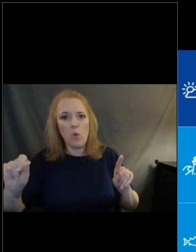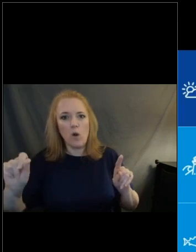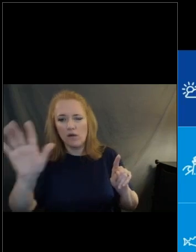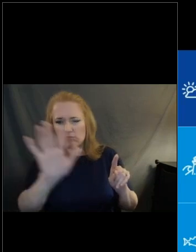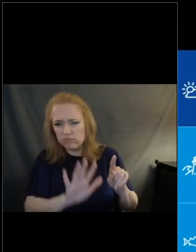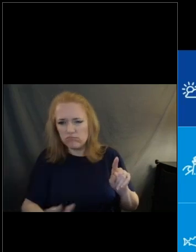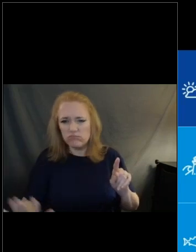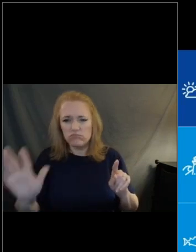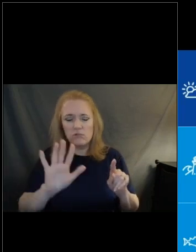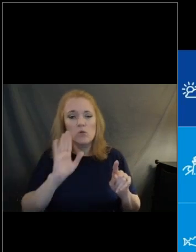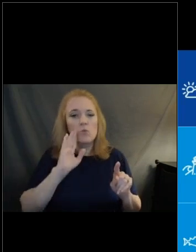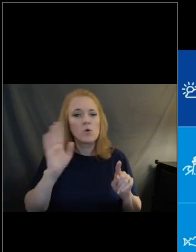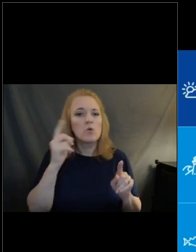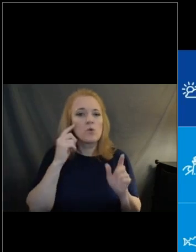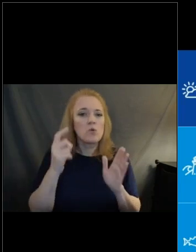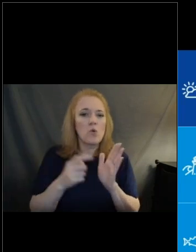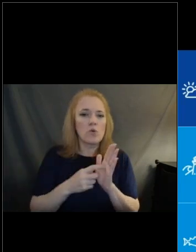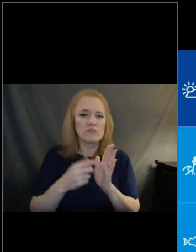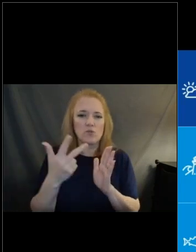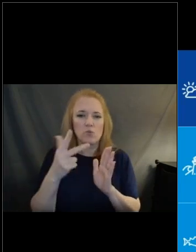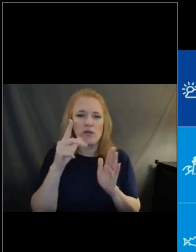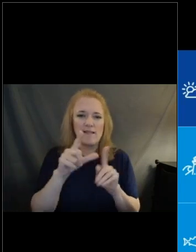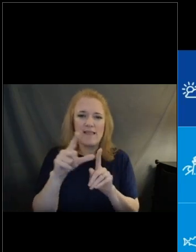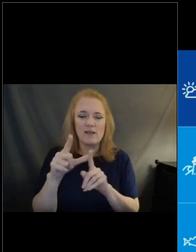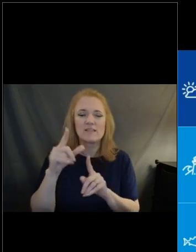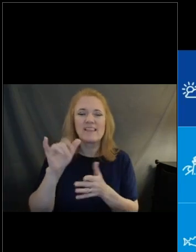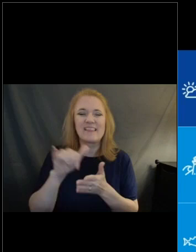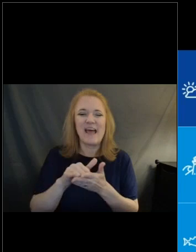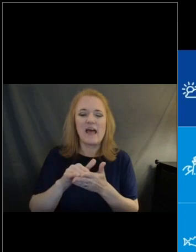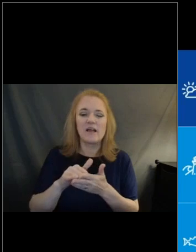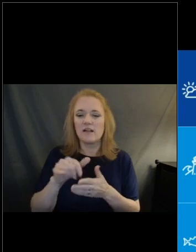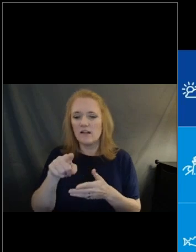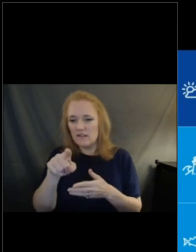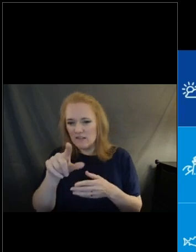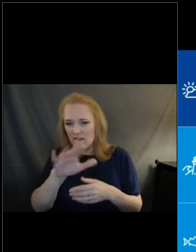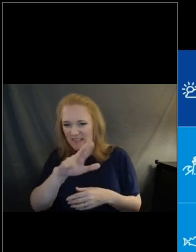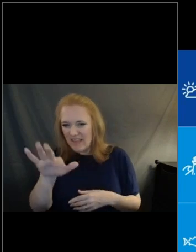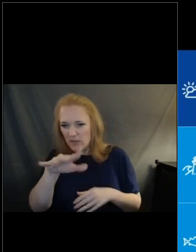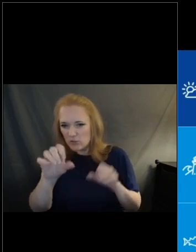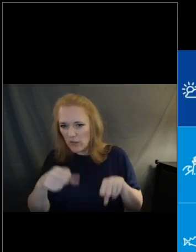of the major cities, basically these are airport locations across the United States. If you click